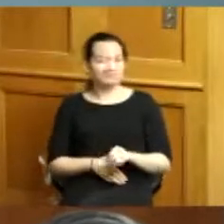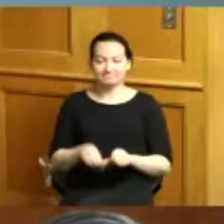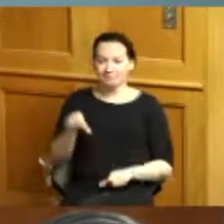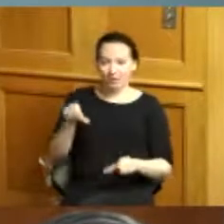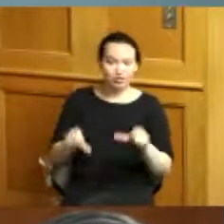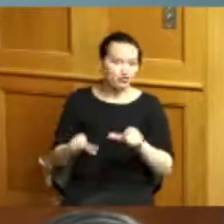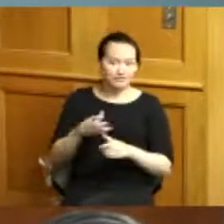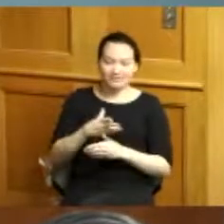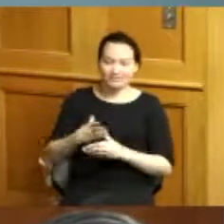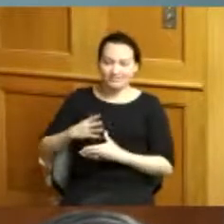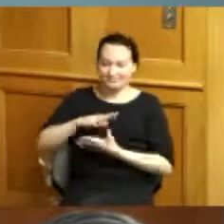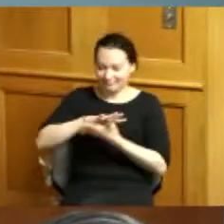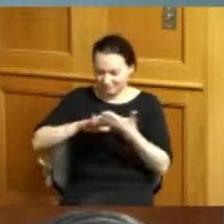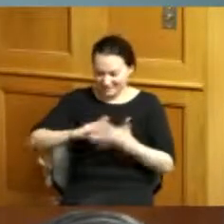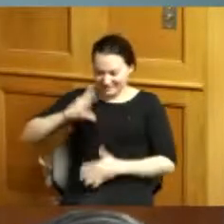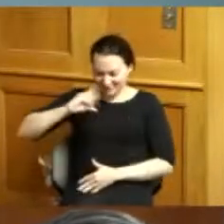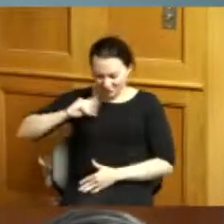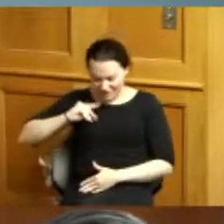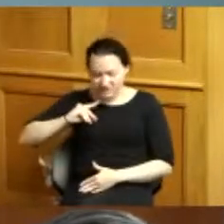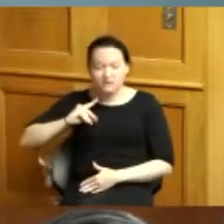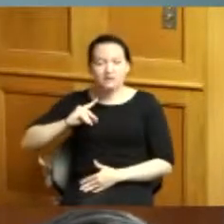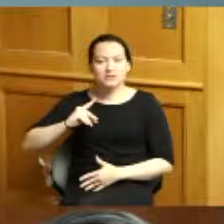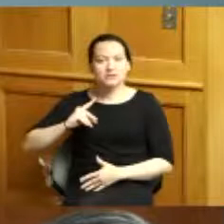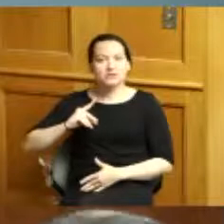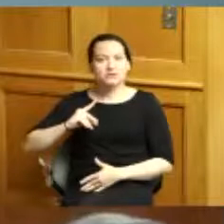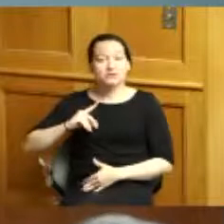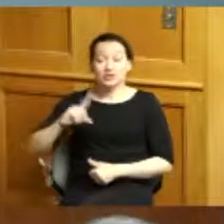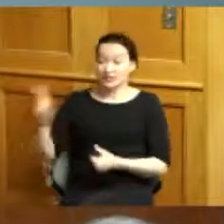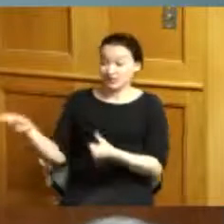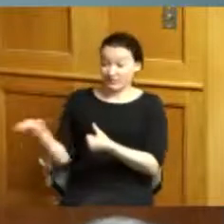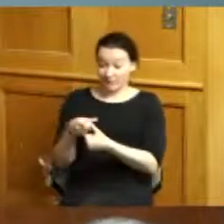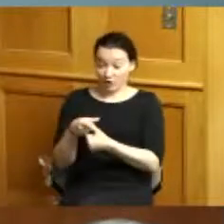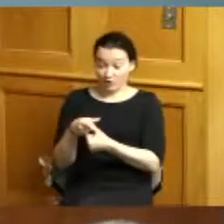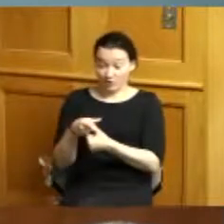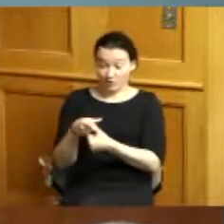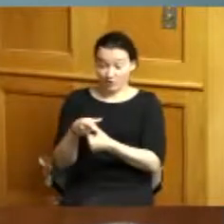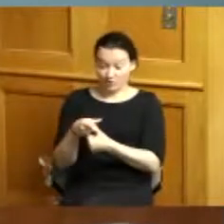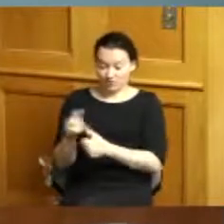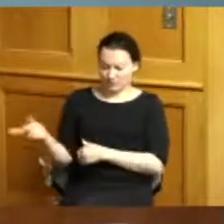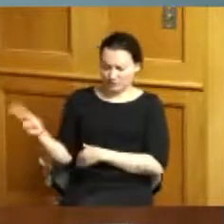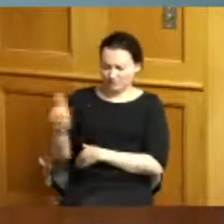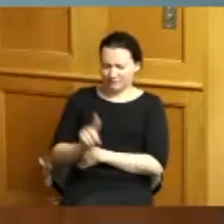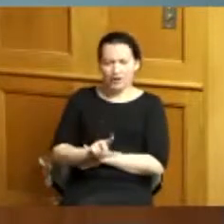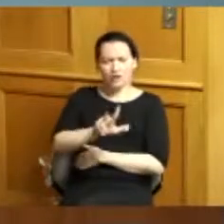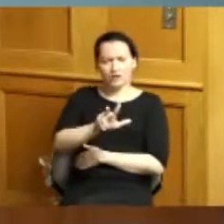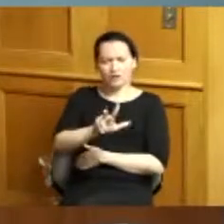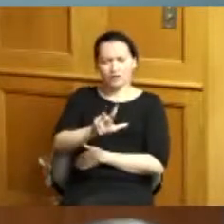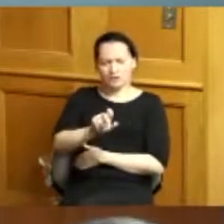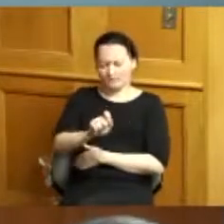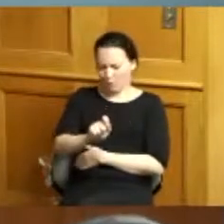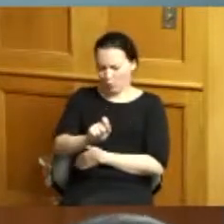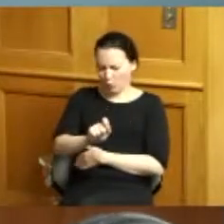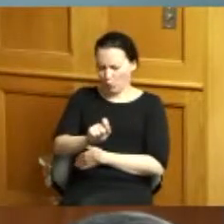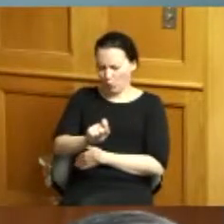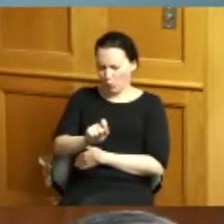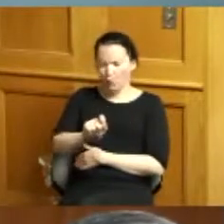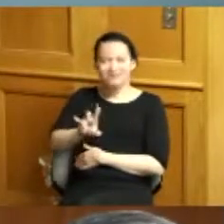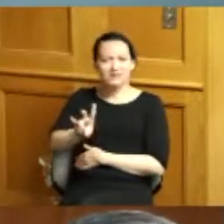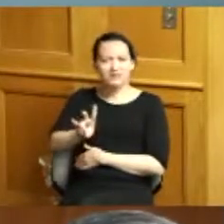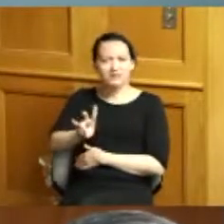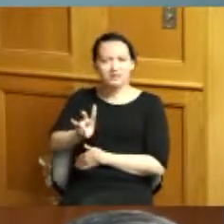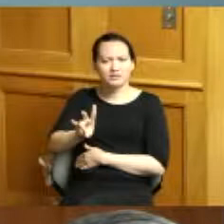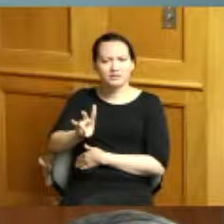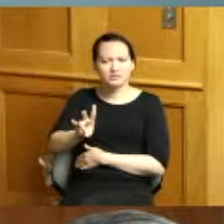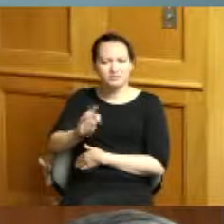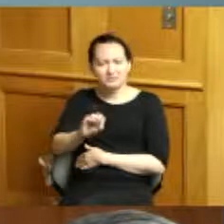experienced our when we came for the original most of three point seven million plus or minus was